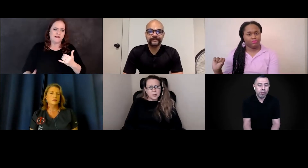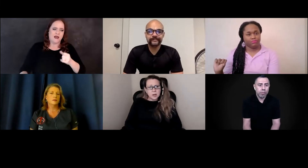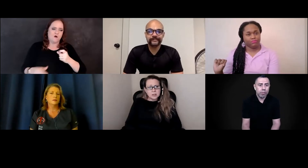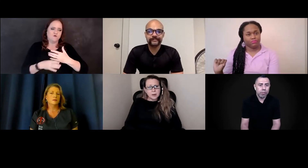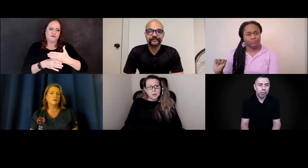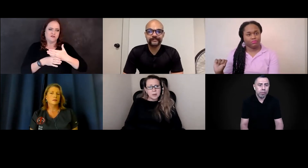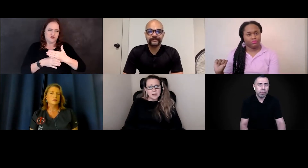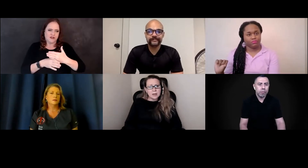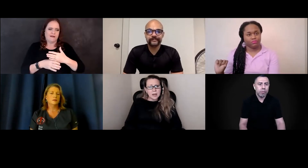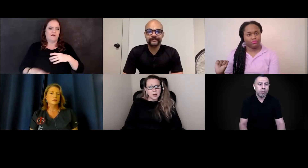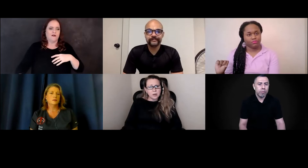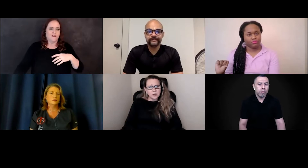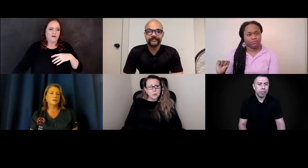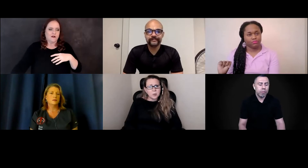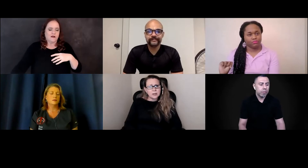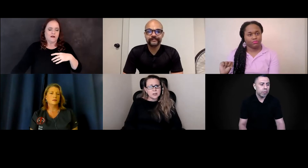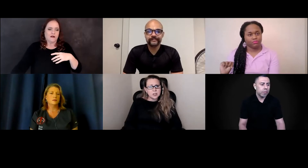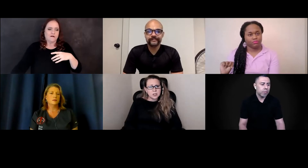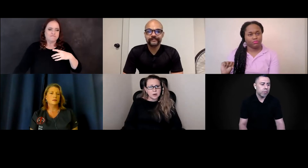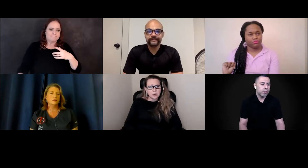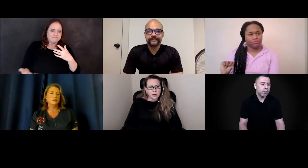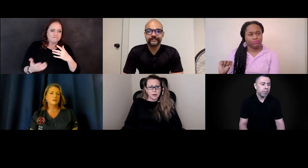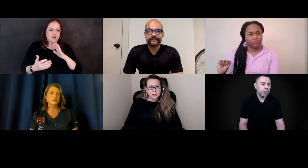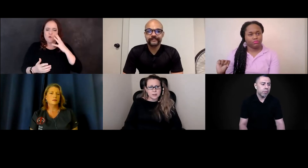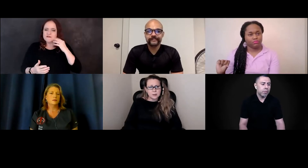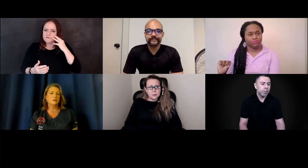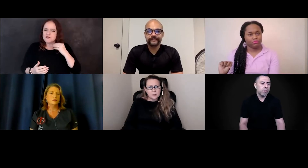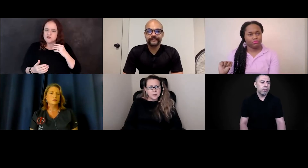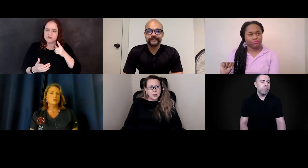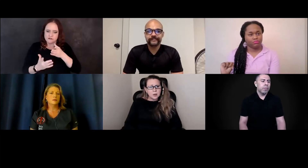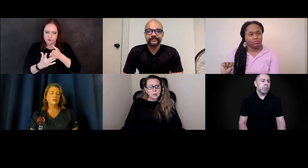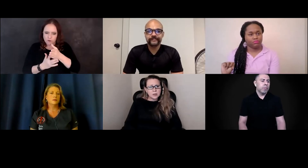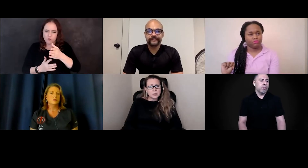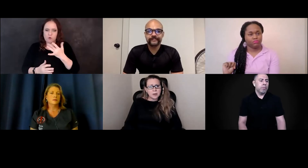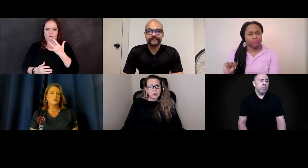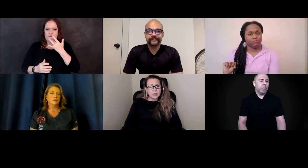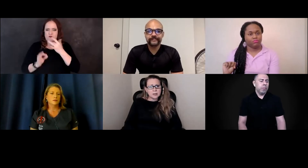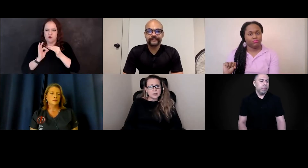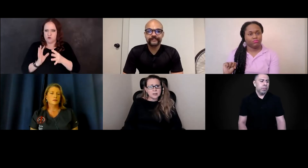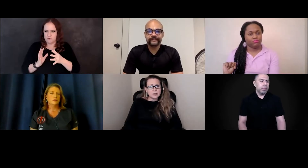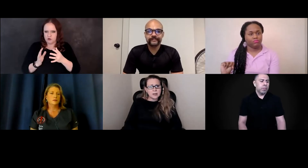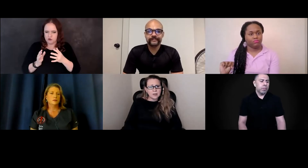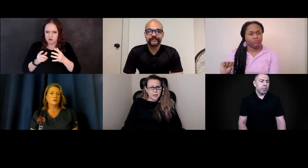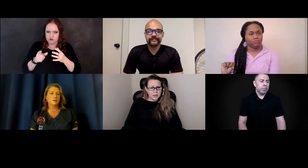We talked about so maybe now if you'd be willing to share with us your experience navigating